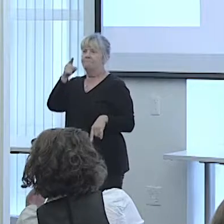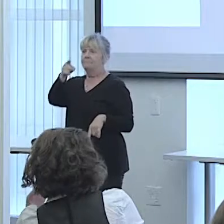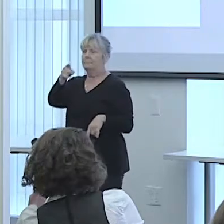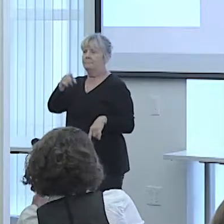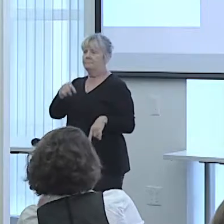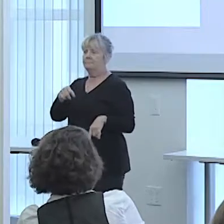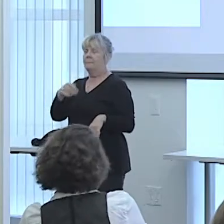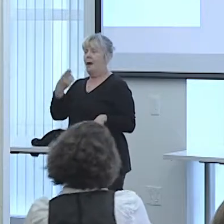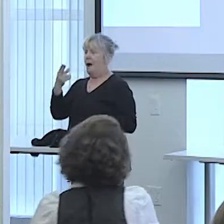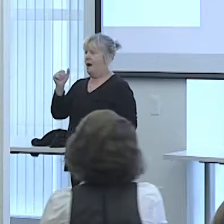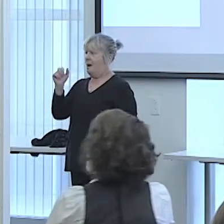[Han] Hi.